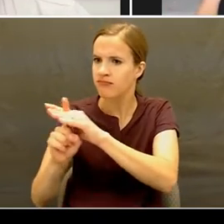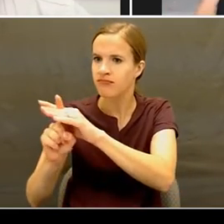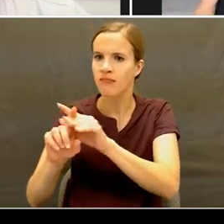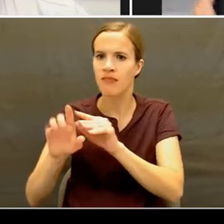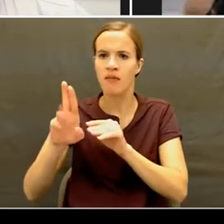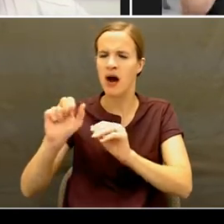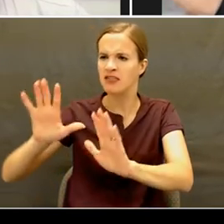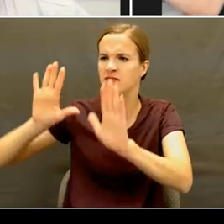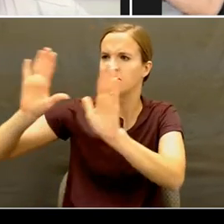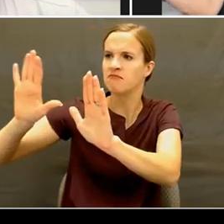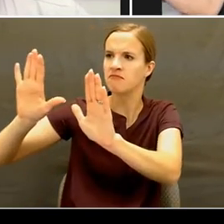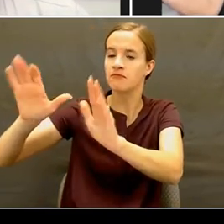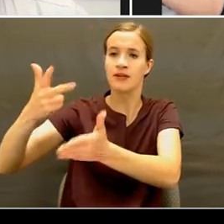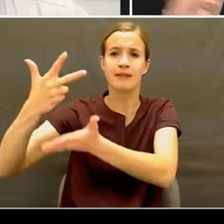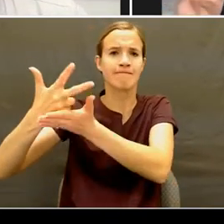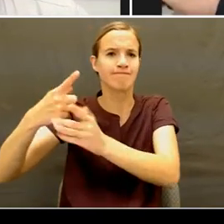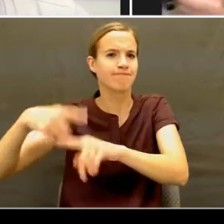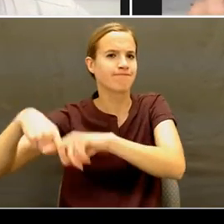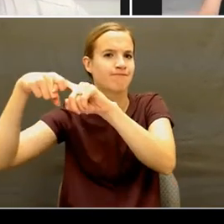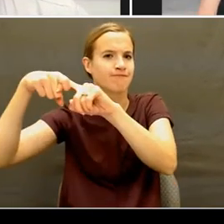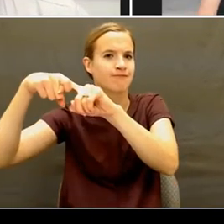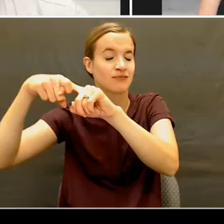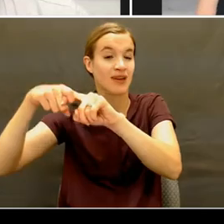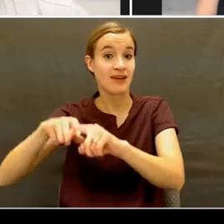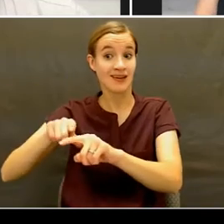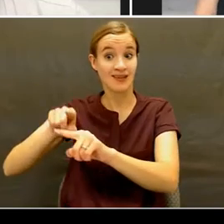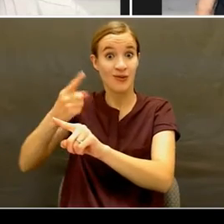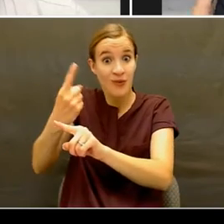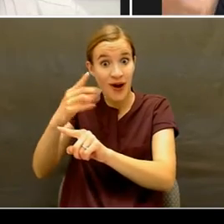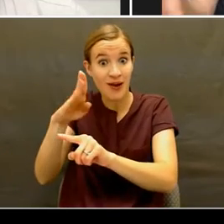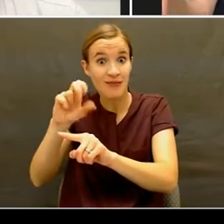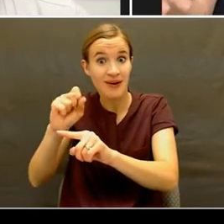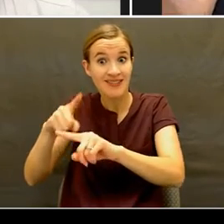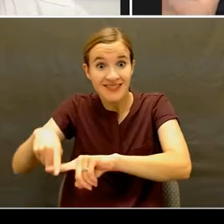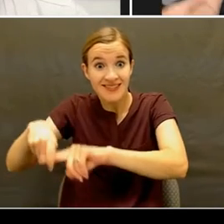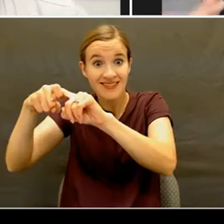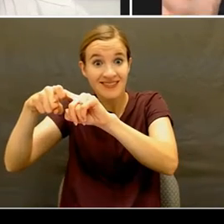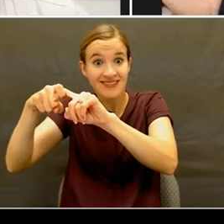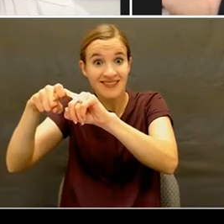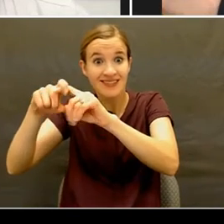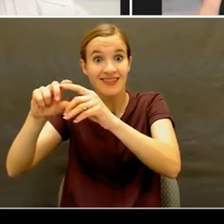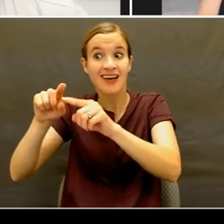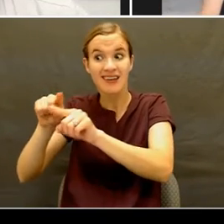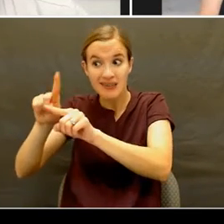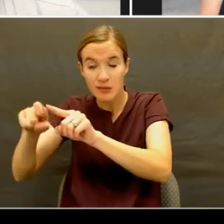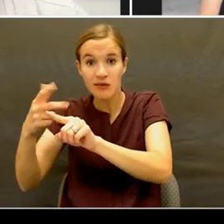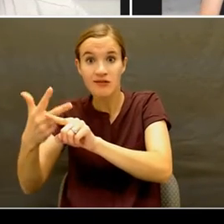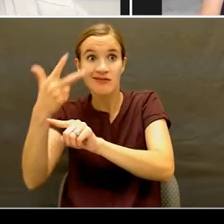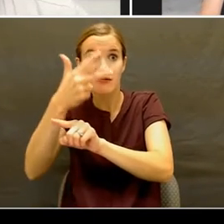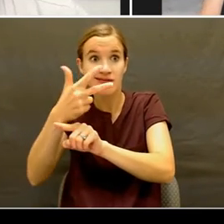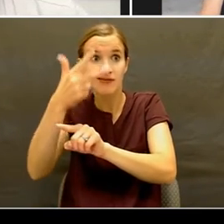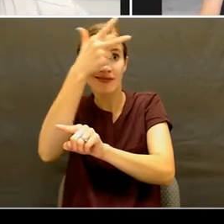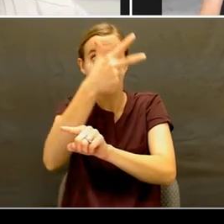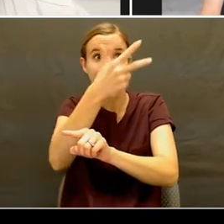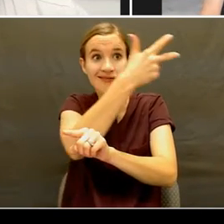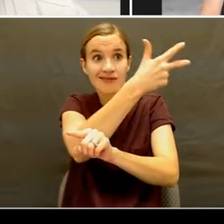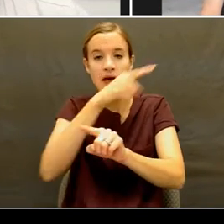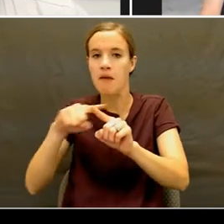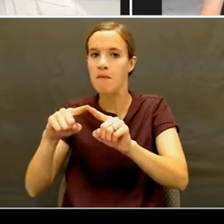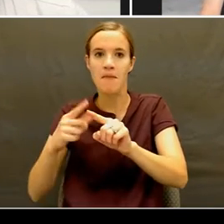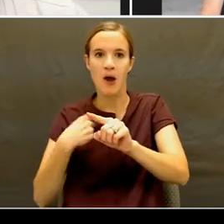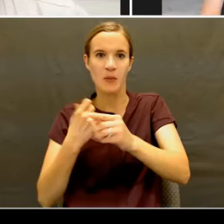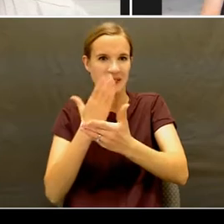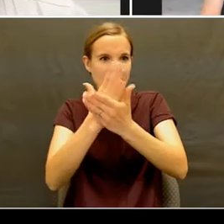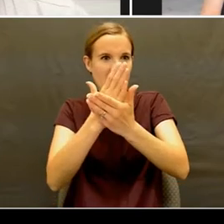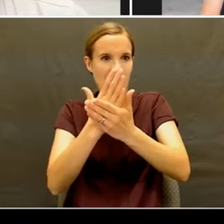coast. Because St. Louis was the center and so and so if you made the difference. And, and even